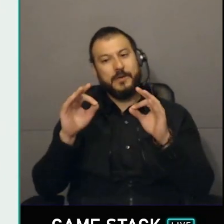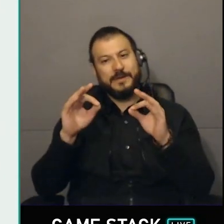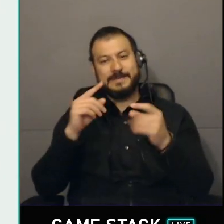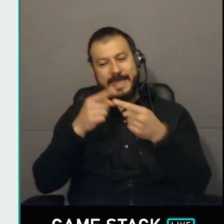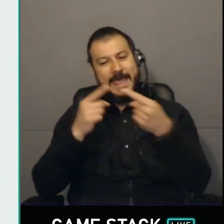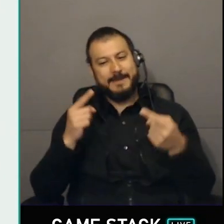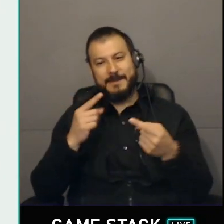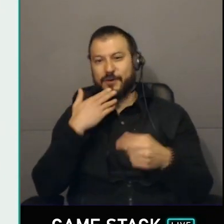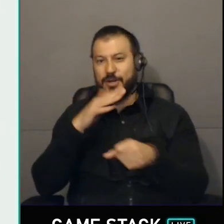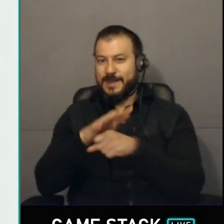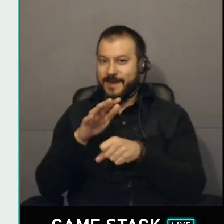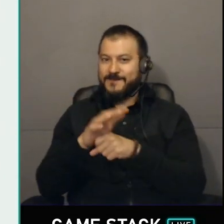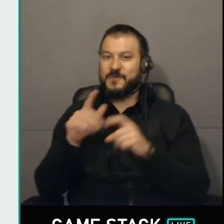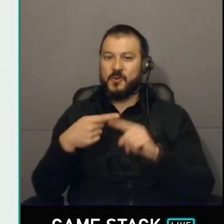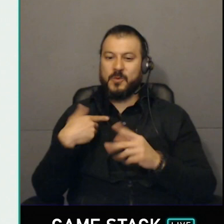so we're going to need some fixups.